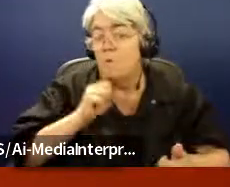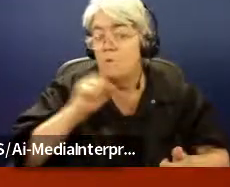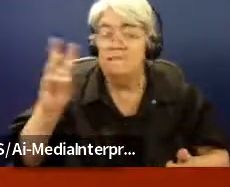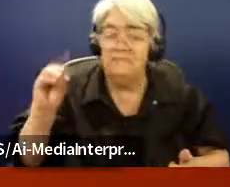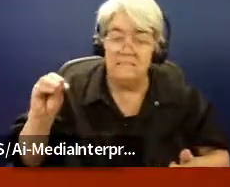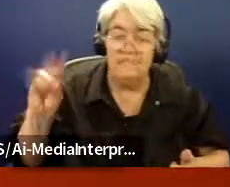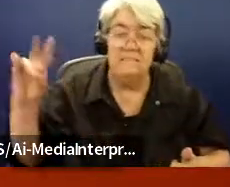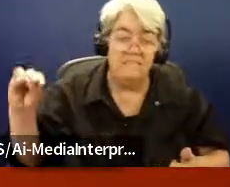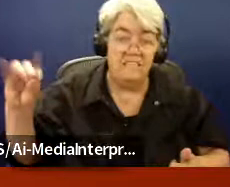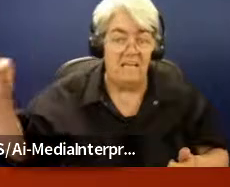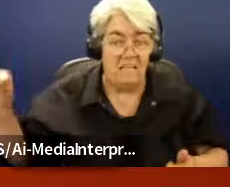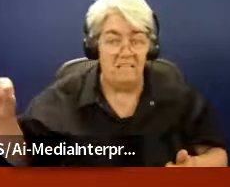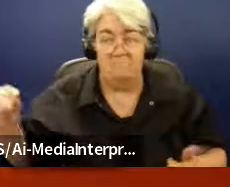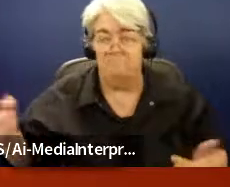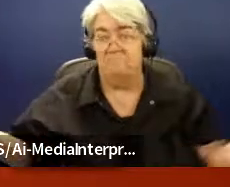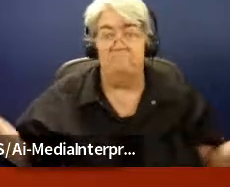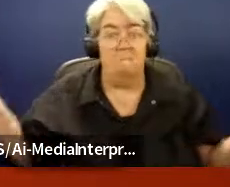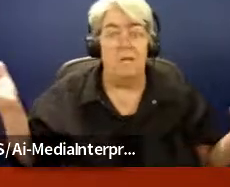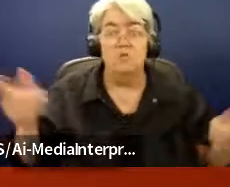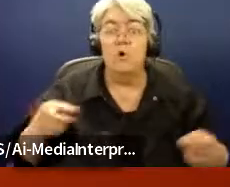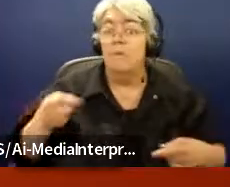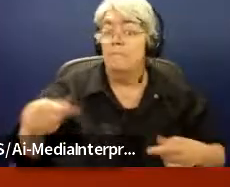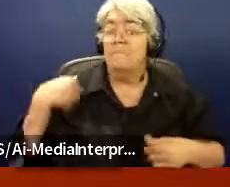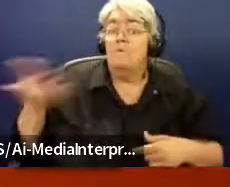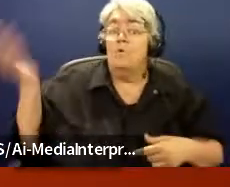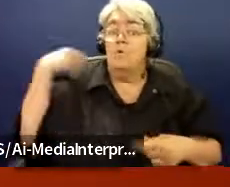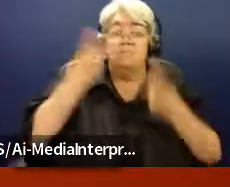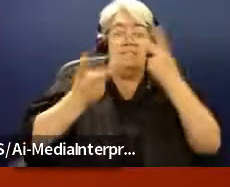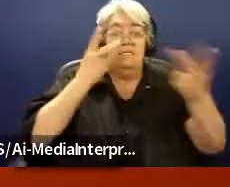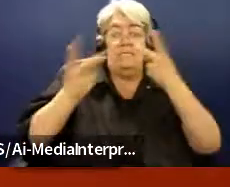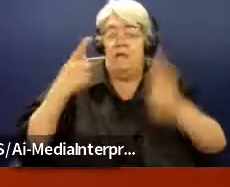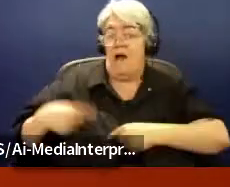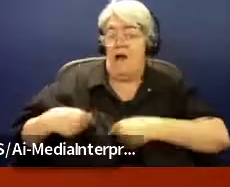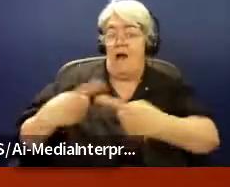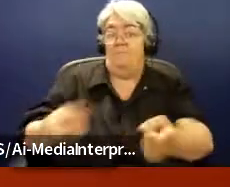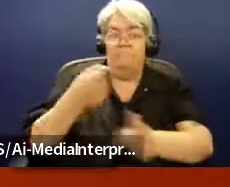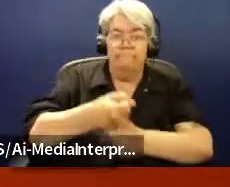we have more and more people losing their site in their 60s, 70s and 80s.